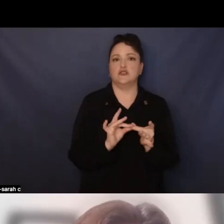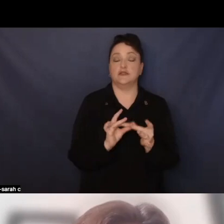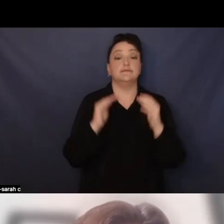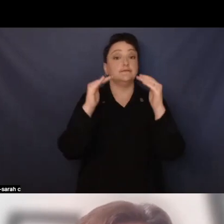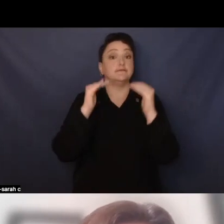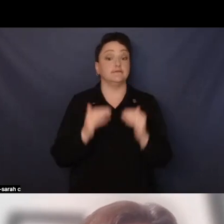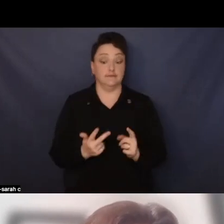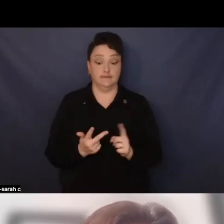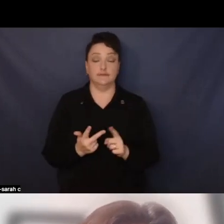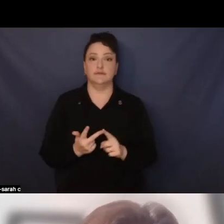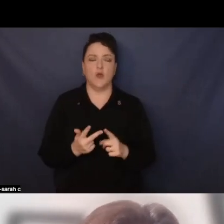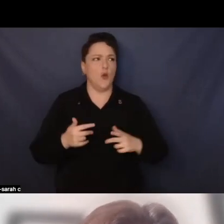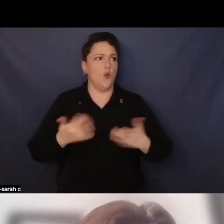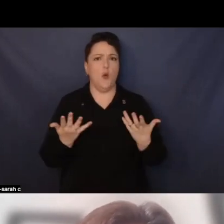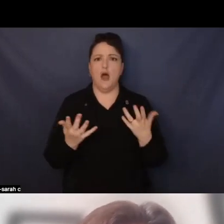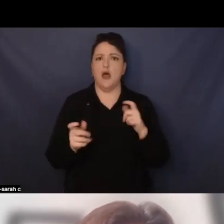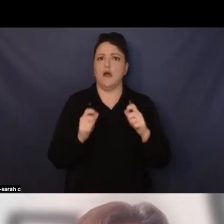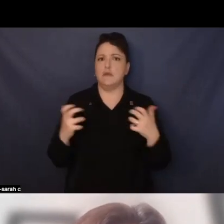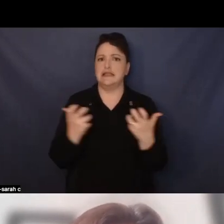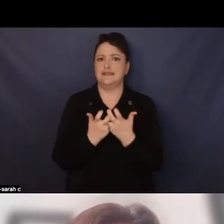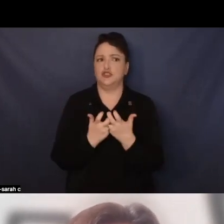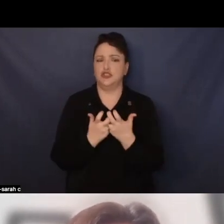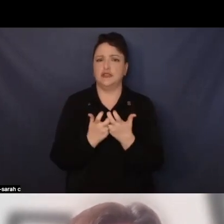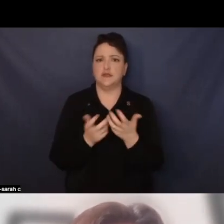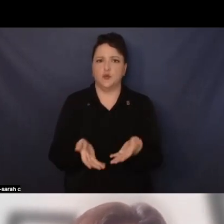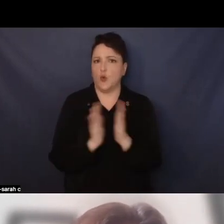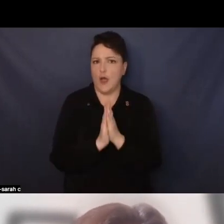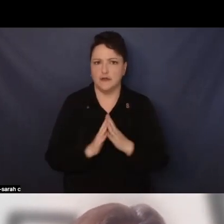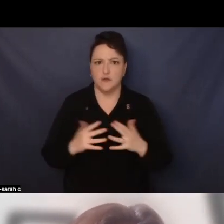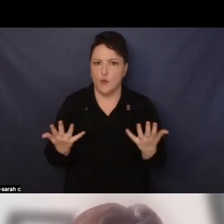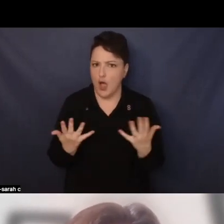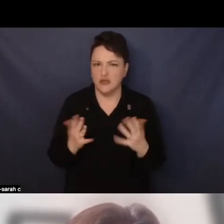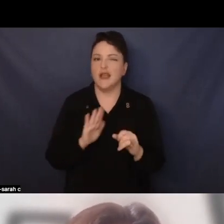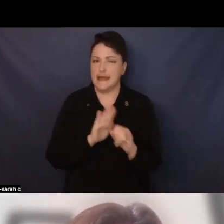you know, identify what you are asking for. And then the last piece. Now this isn't